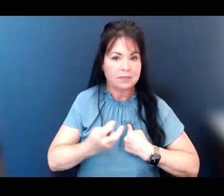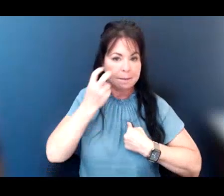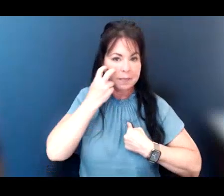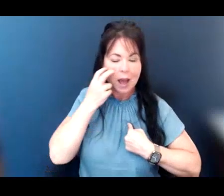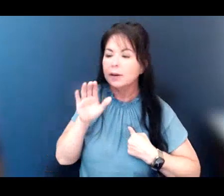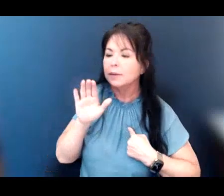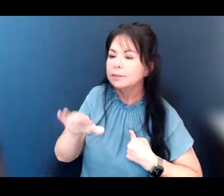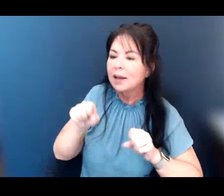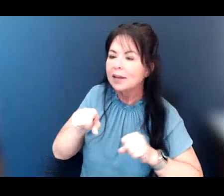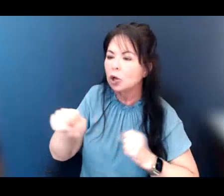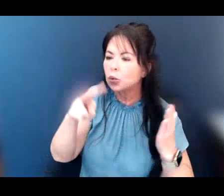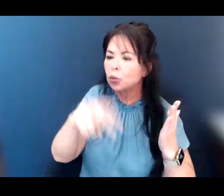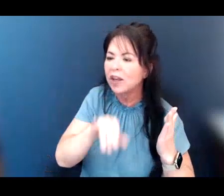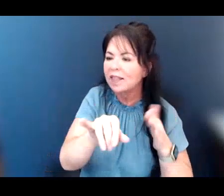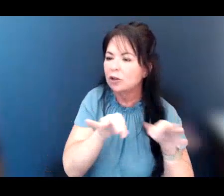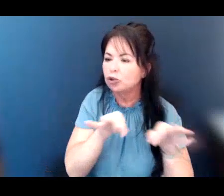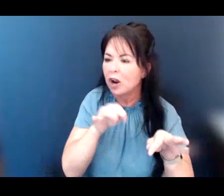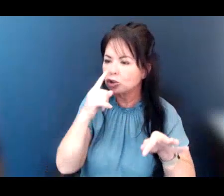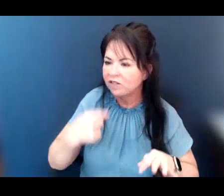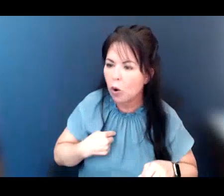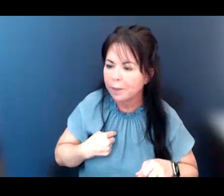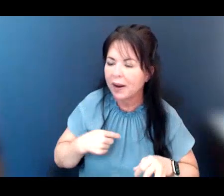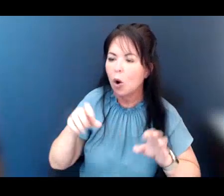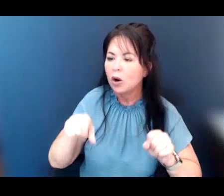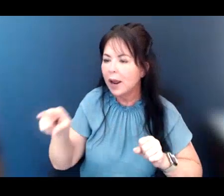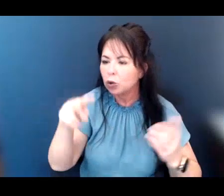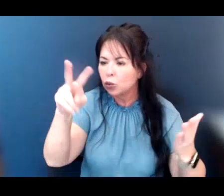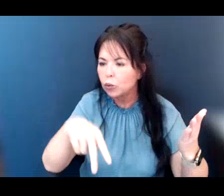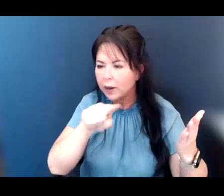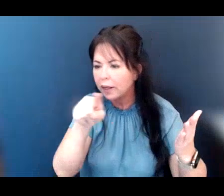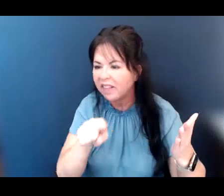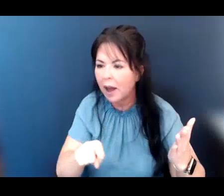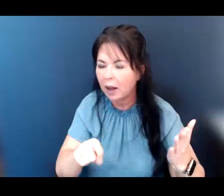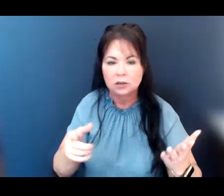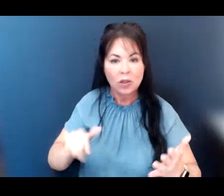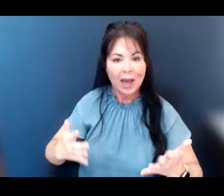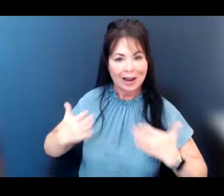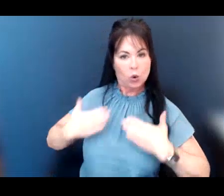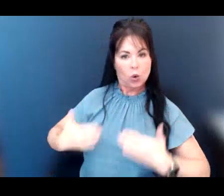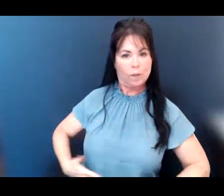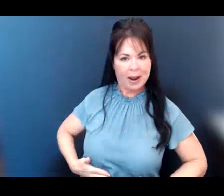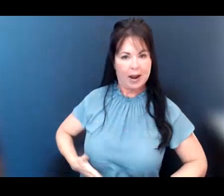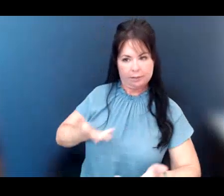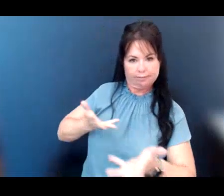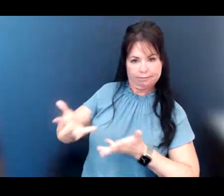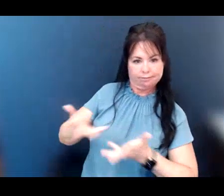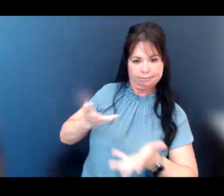And so it had been kind of an actual human interaction at this point. And they just launched within the last year a version of it